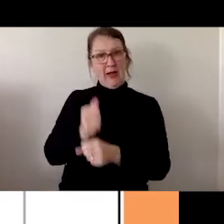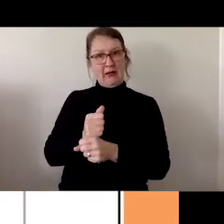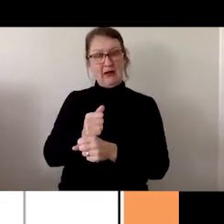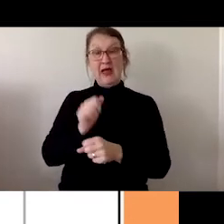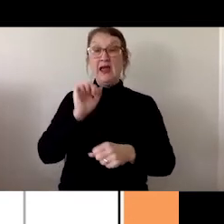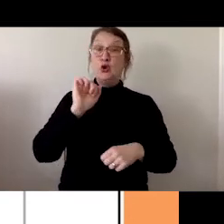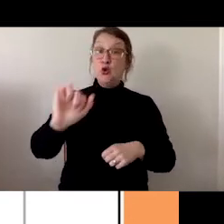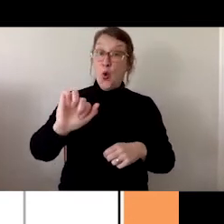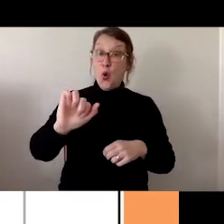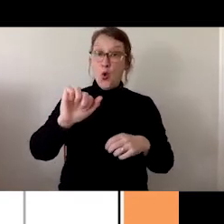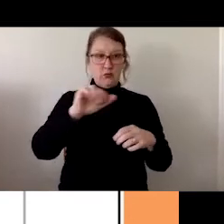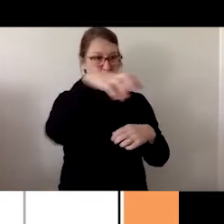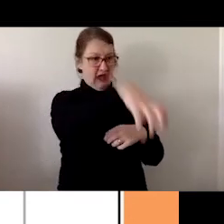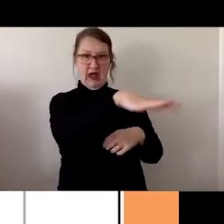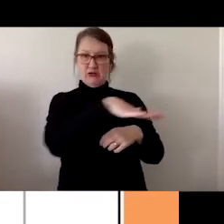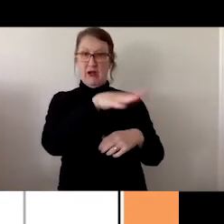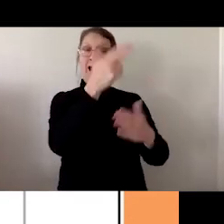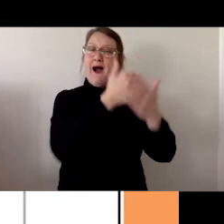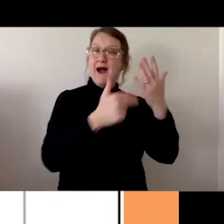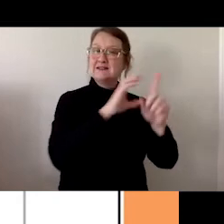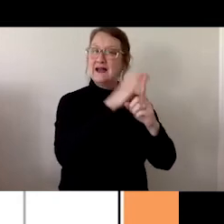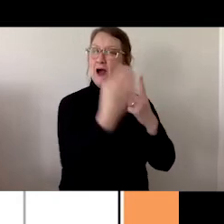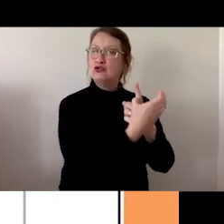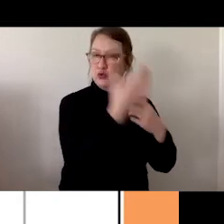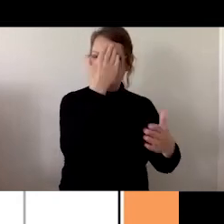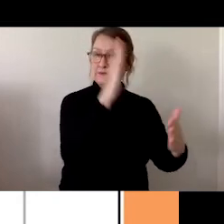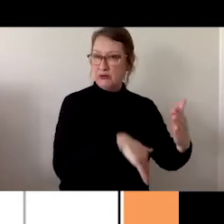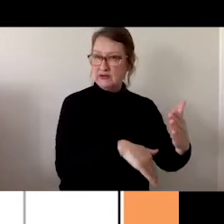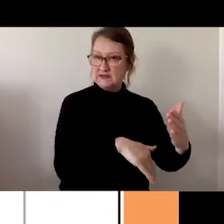Have a look at the Business Model Canvas. There are canvases that have been created for